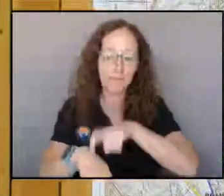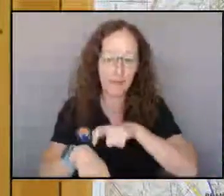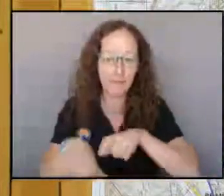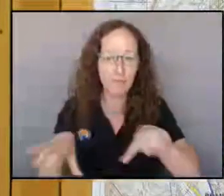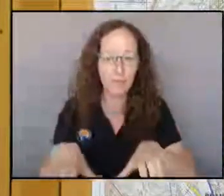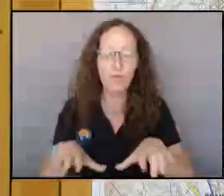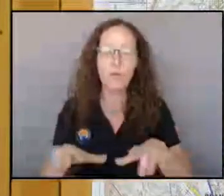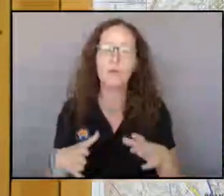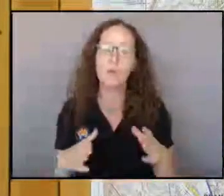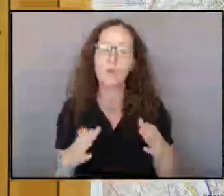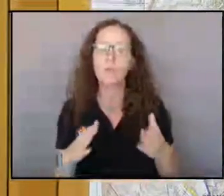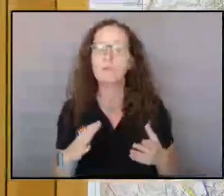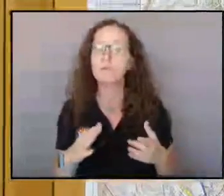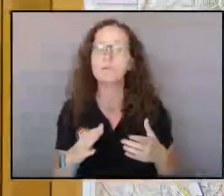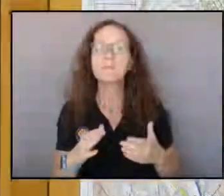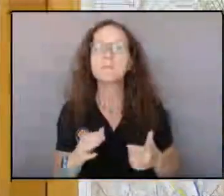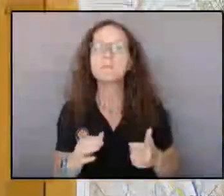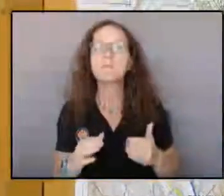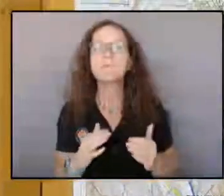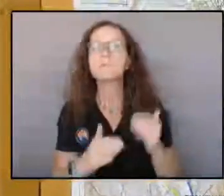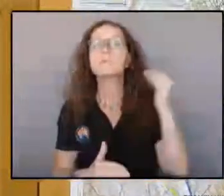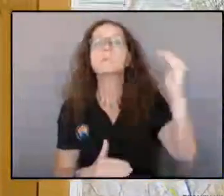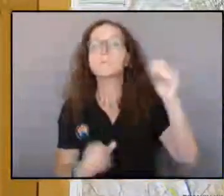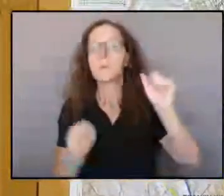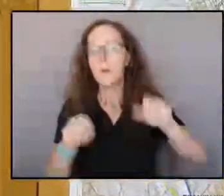SUCCESS AND IT WILL TAKE A LOT OF TIME TO PUT IT IN.